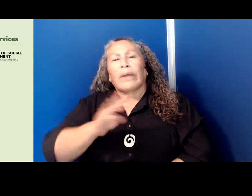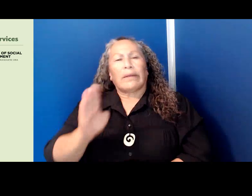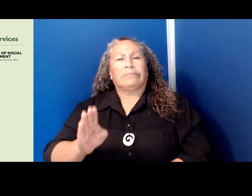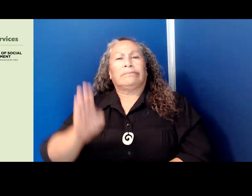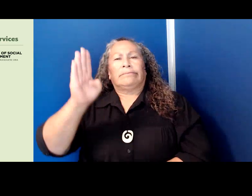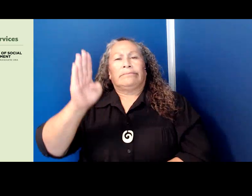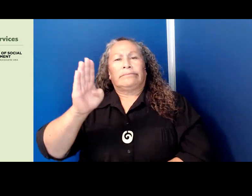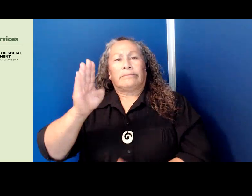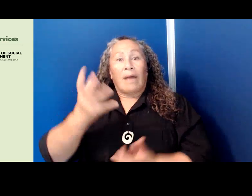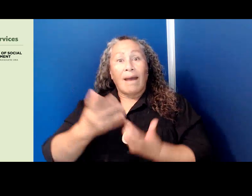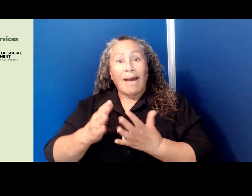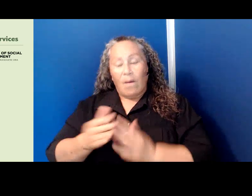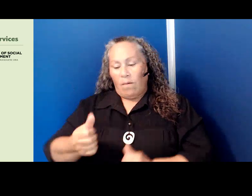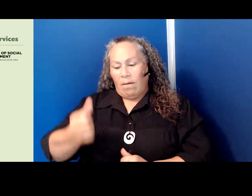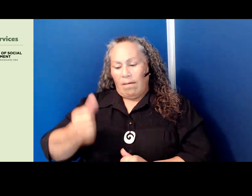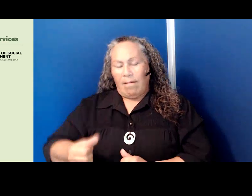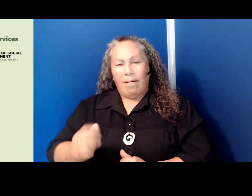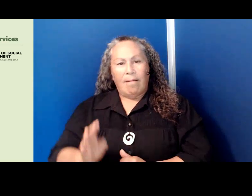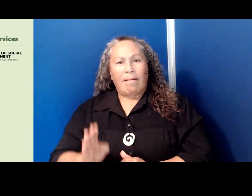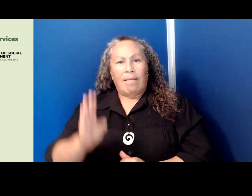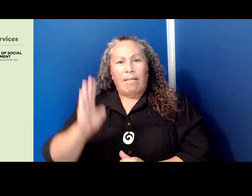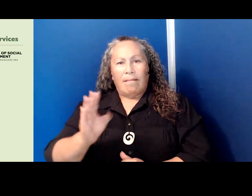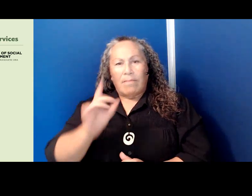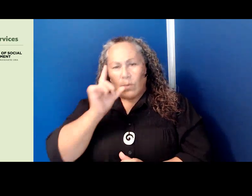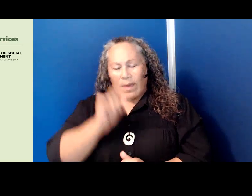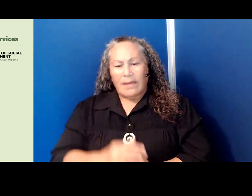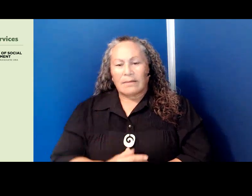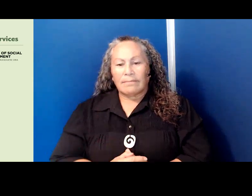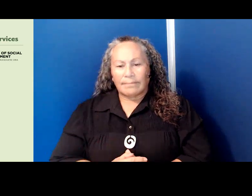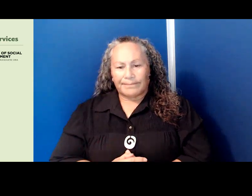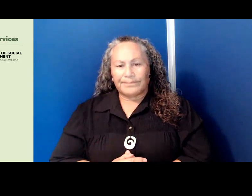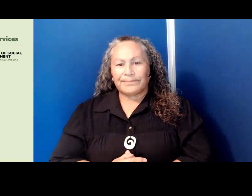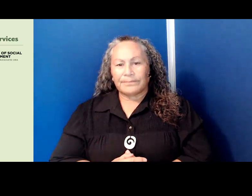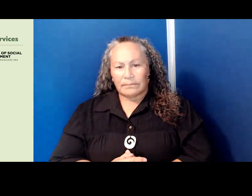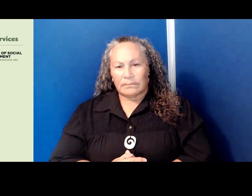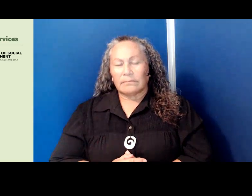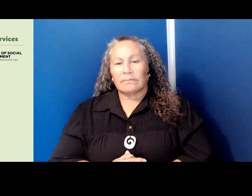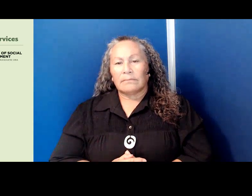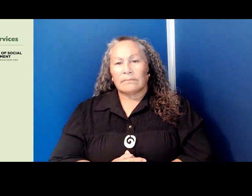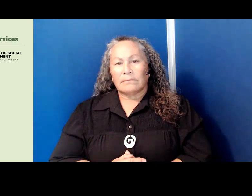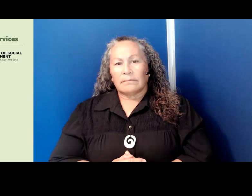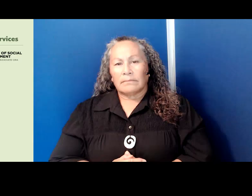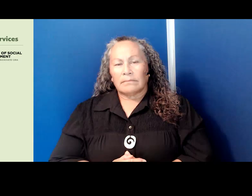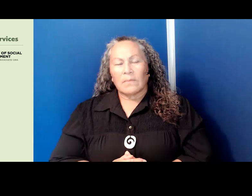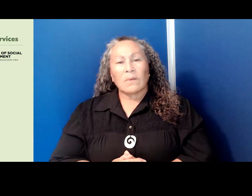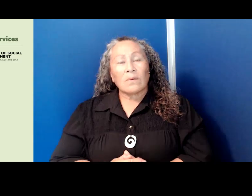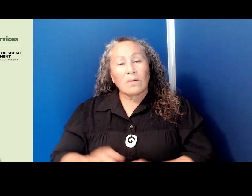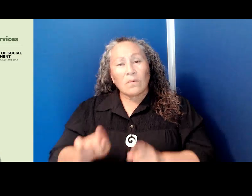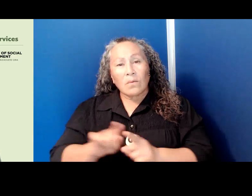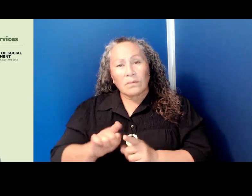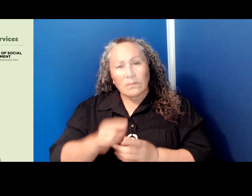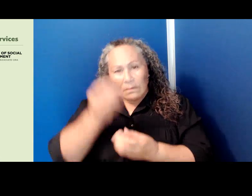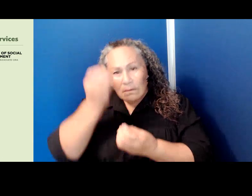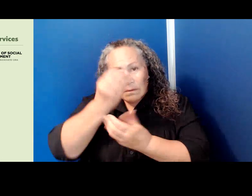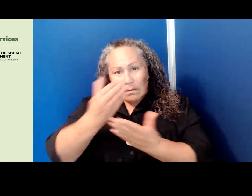By clicking the raise hand button. And a reminder that the session is being recorded,